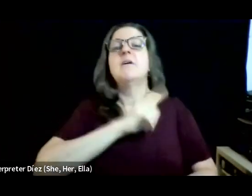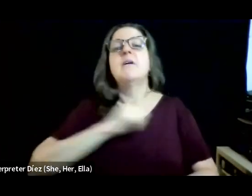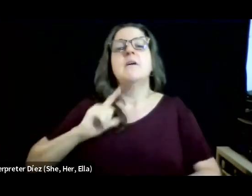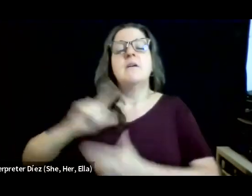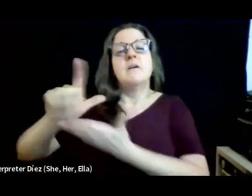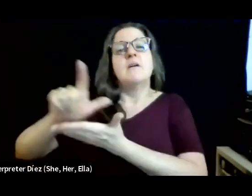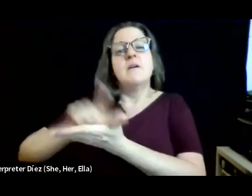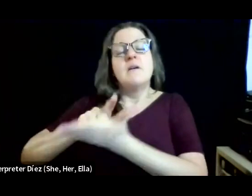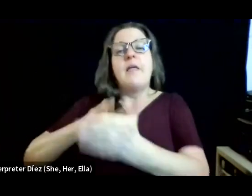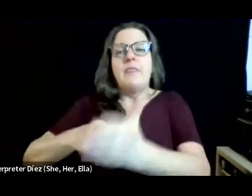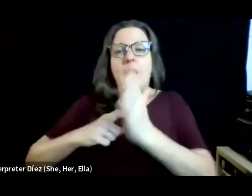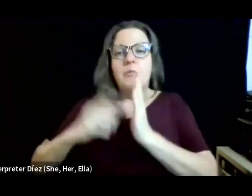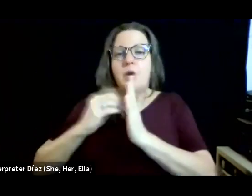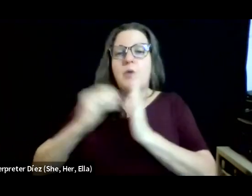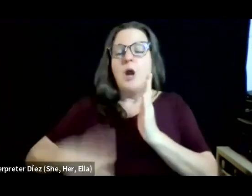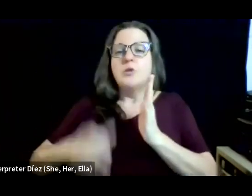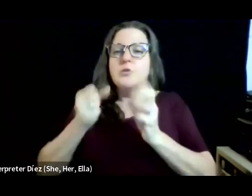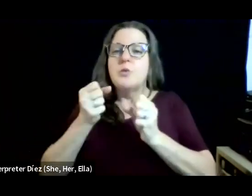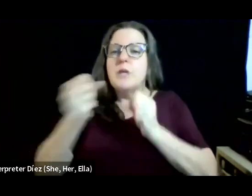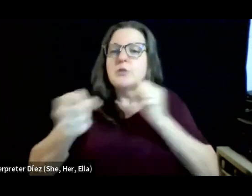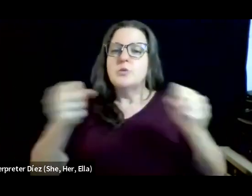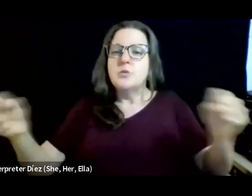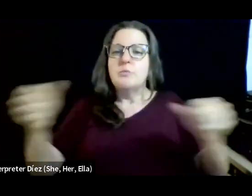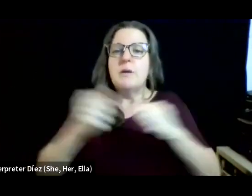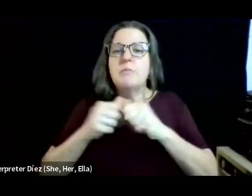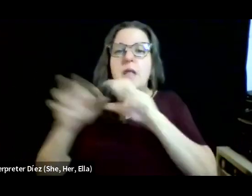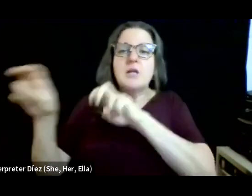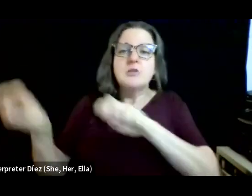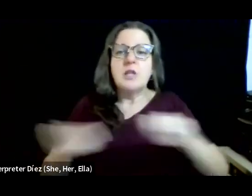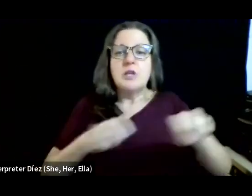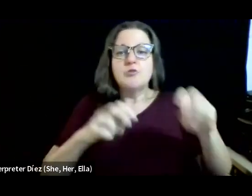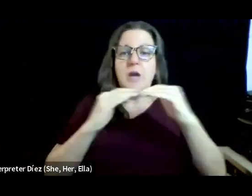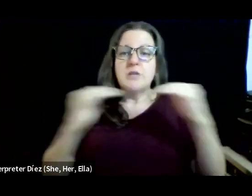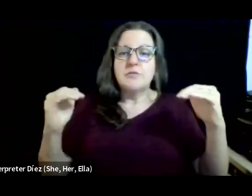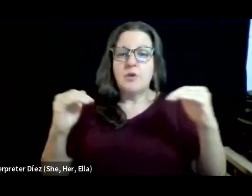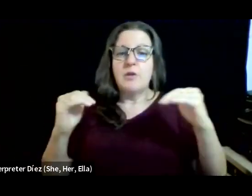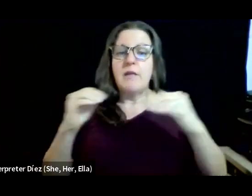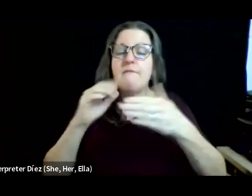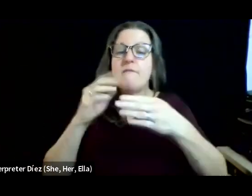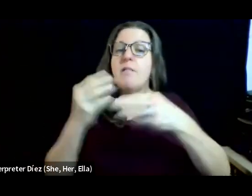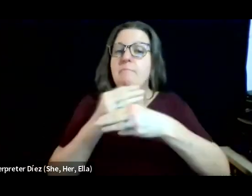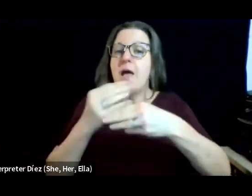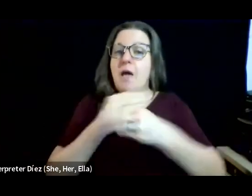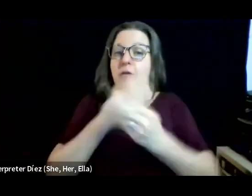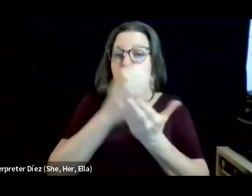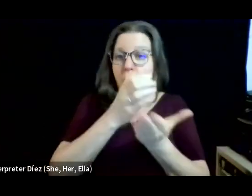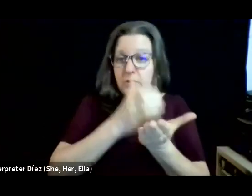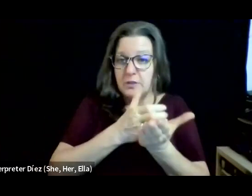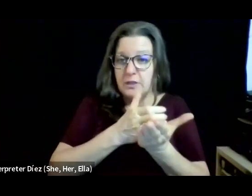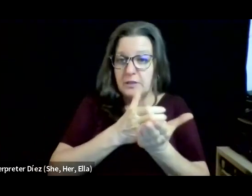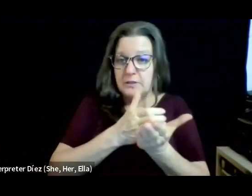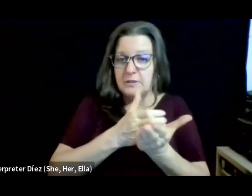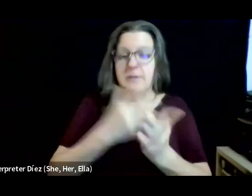placed in transfer level English and Math courses. This will allow for apportionment for supervised tutoring.